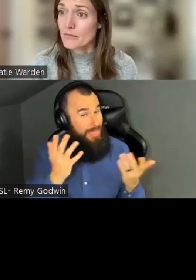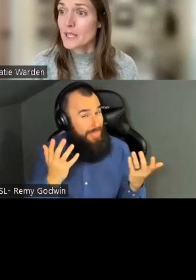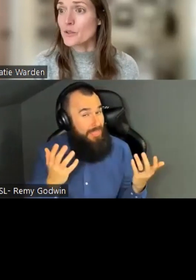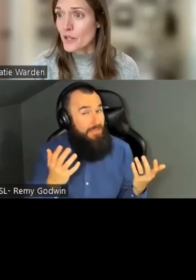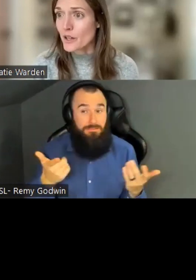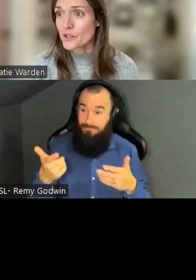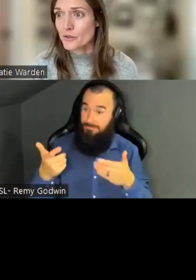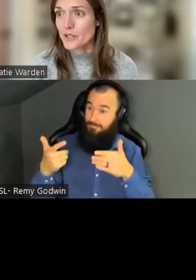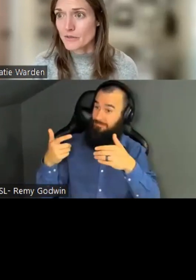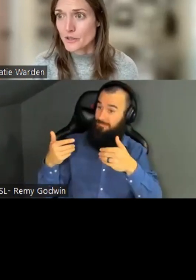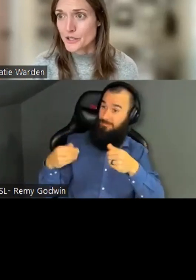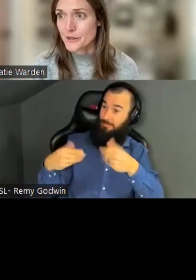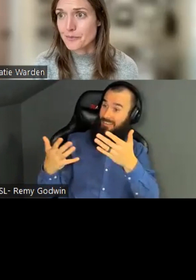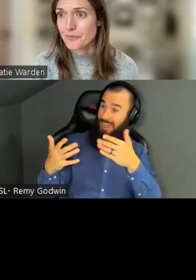because we are so diverse.